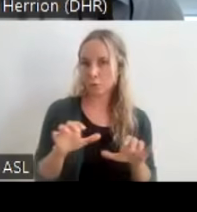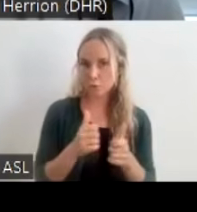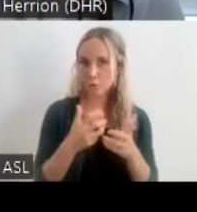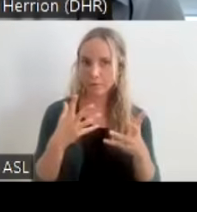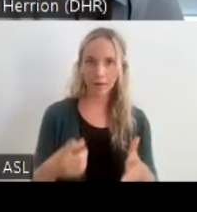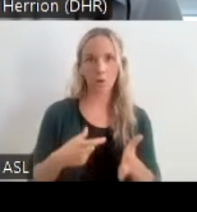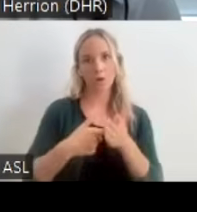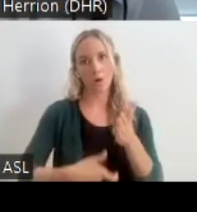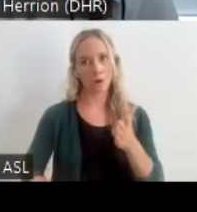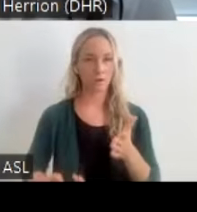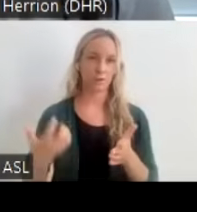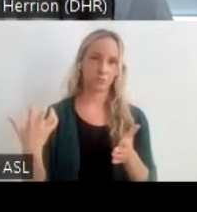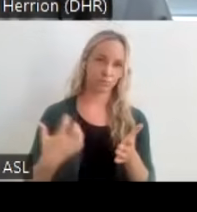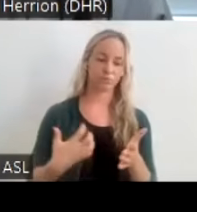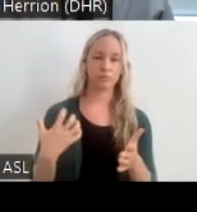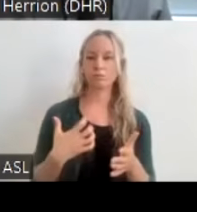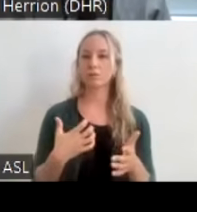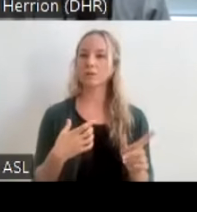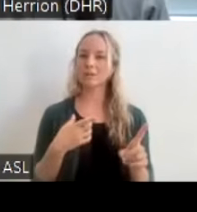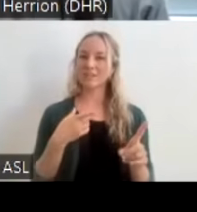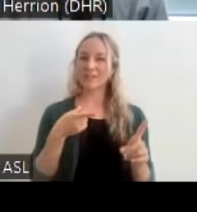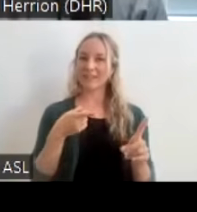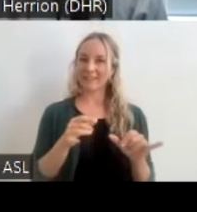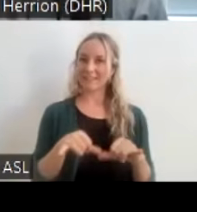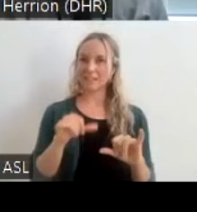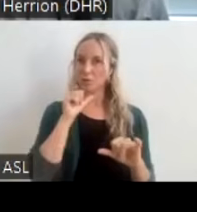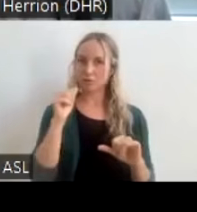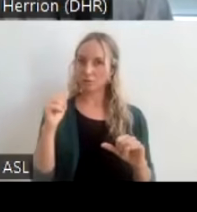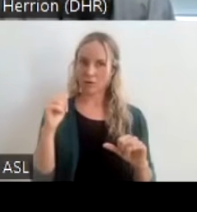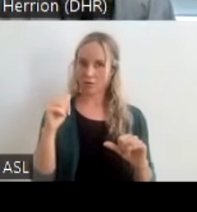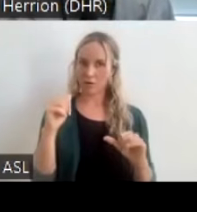accomplishable, Able to carry out without much difficulty or